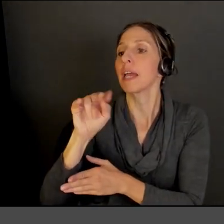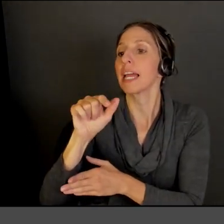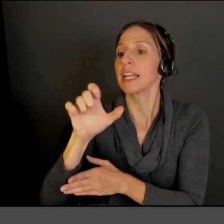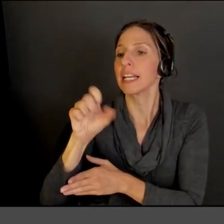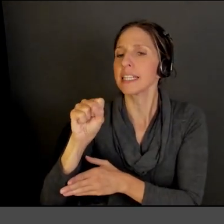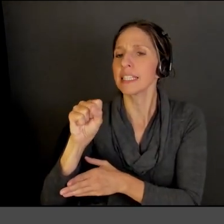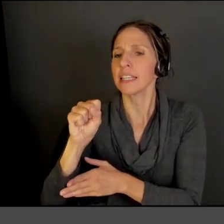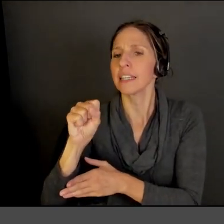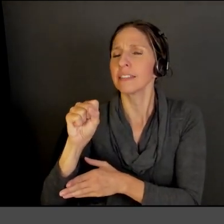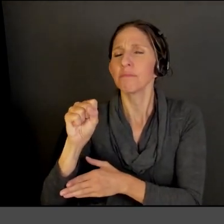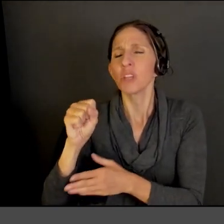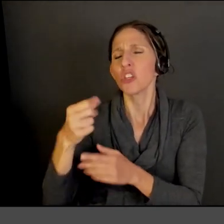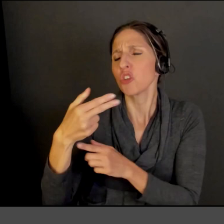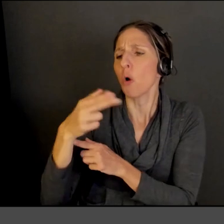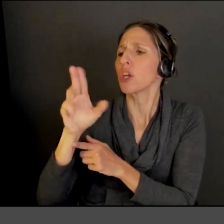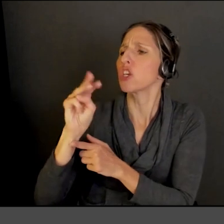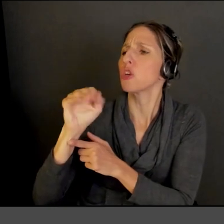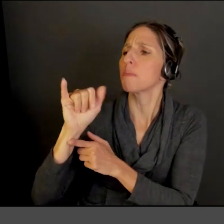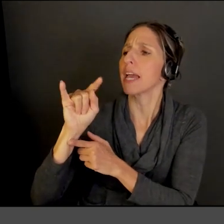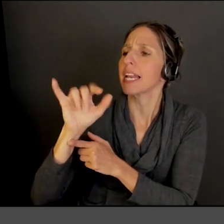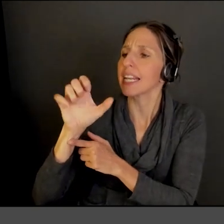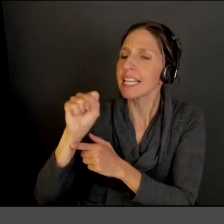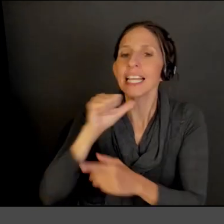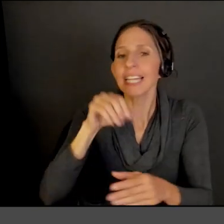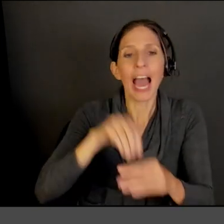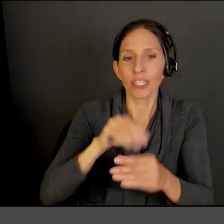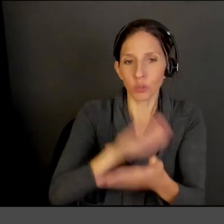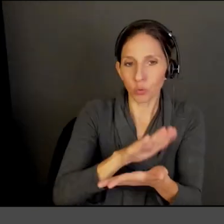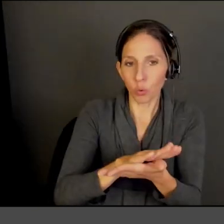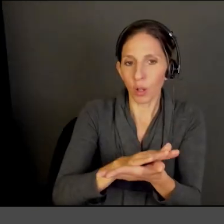YOU KNOW, OUT IN PUBLIC SOMEWHERE THAT YOU THINK IS BEING DONE